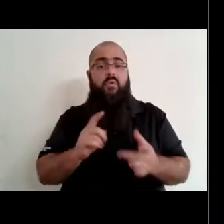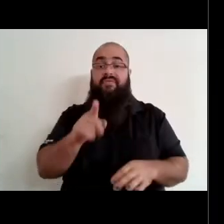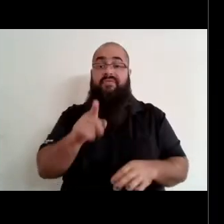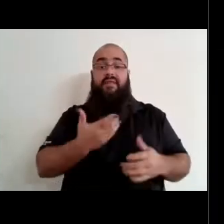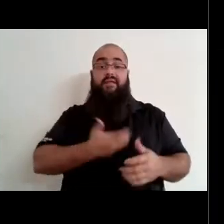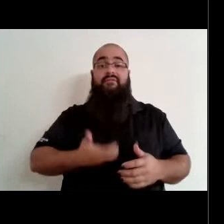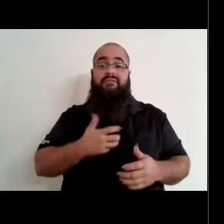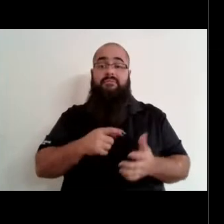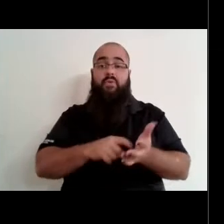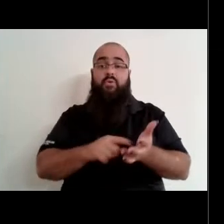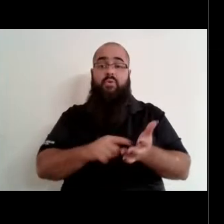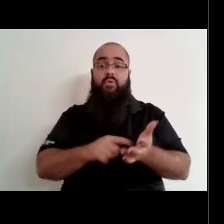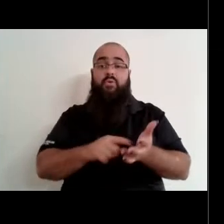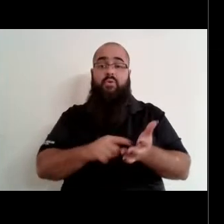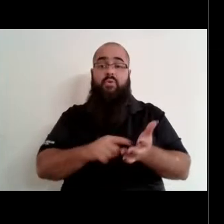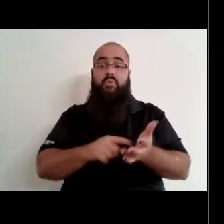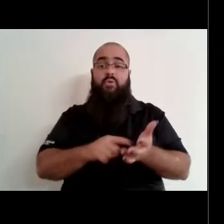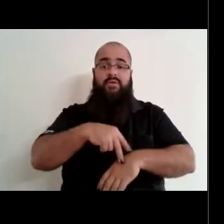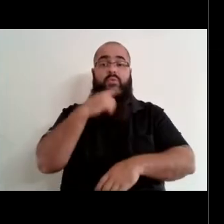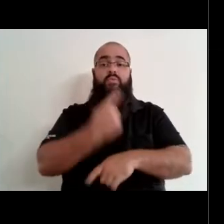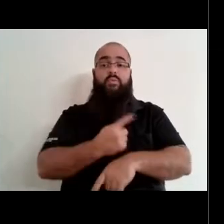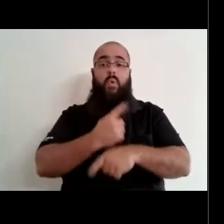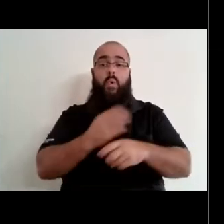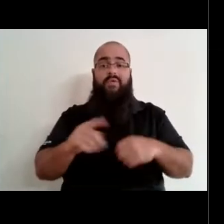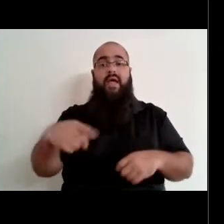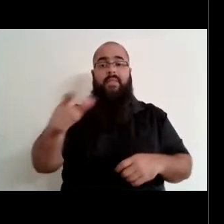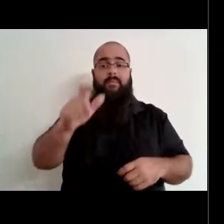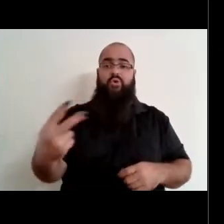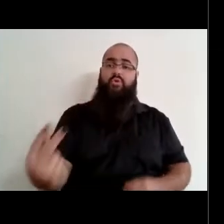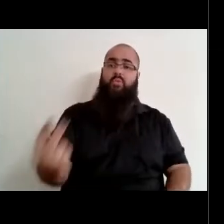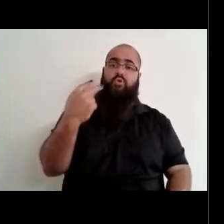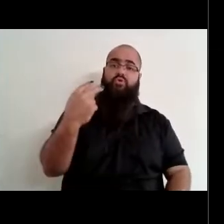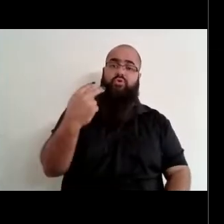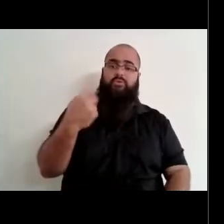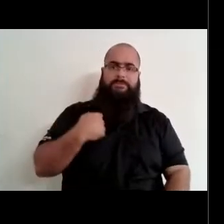with the father and sought recovery and parenting orders.